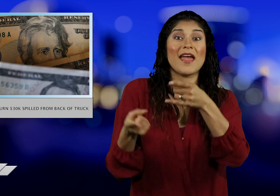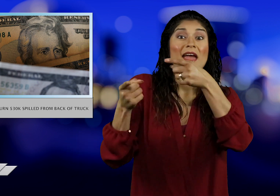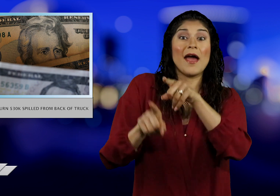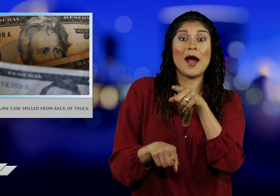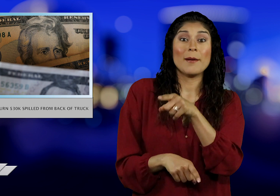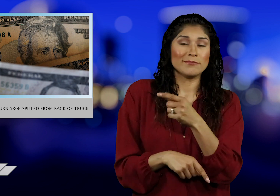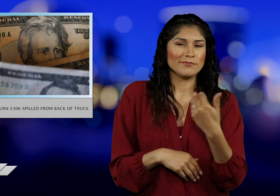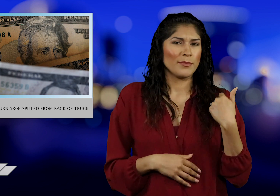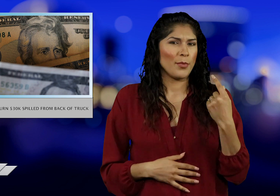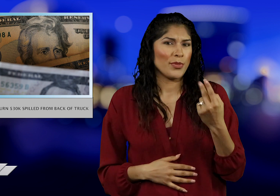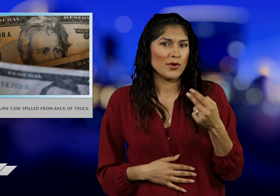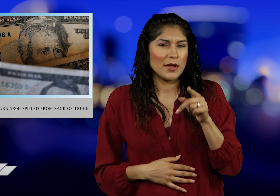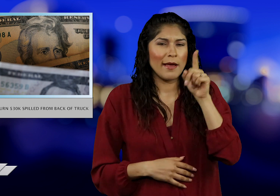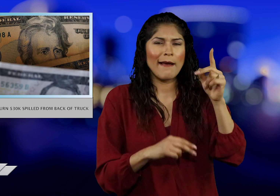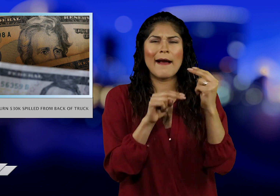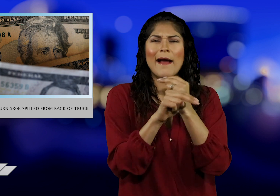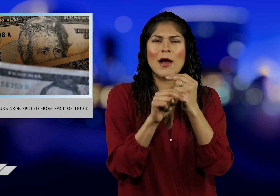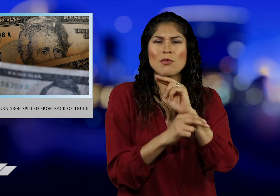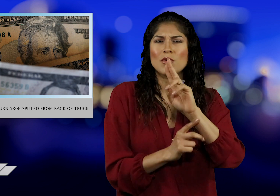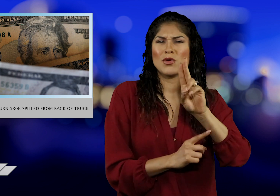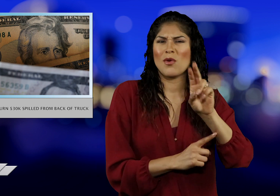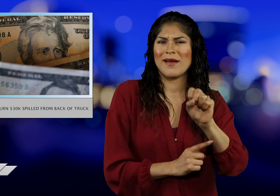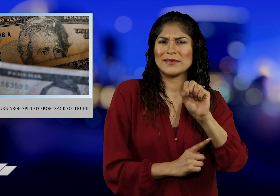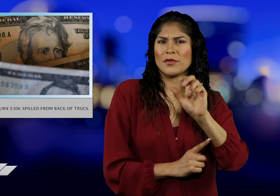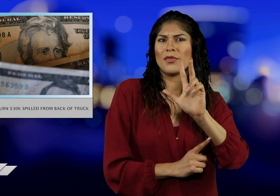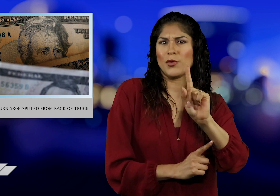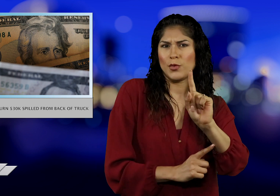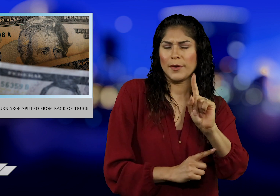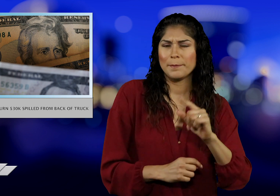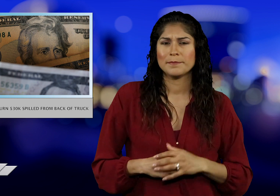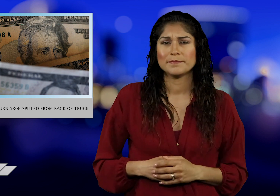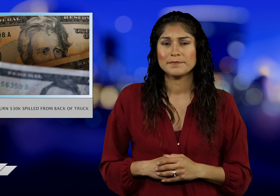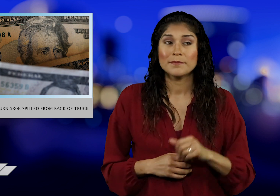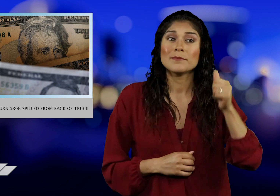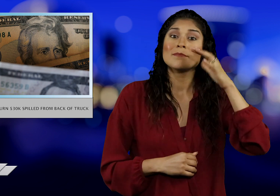It happened US-31 on Thursday.